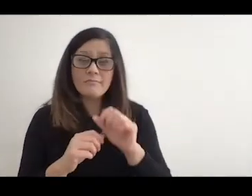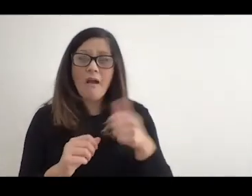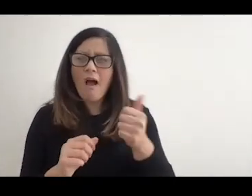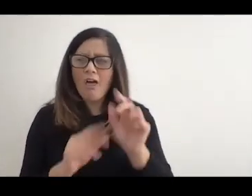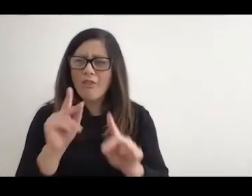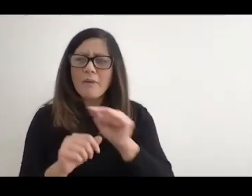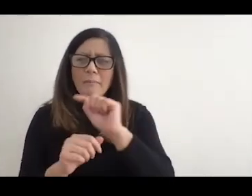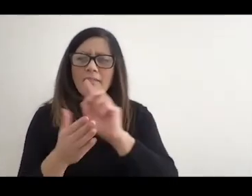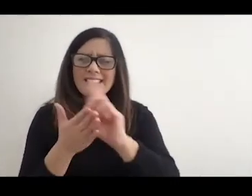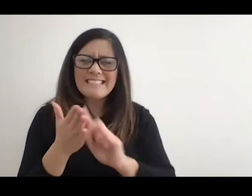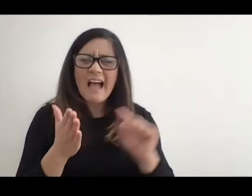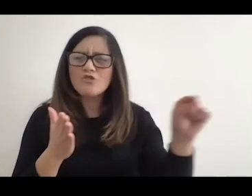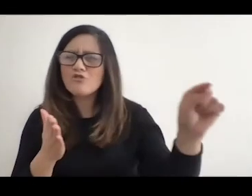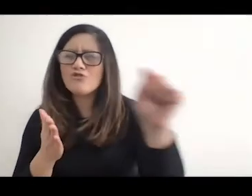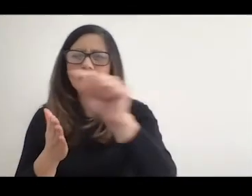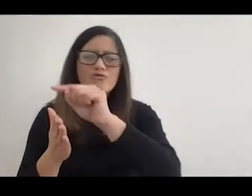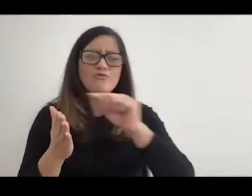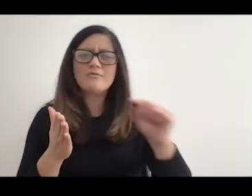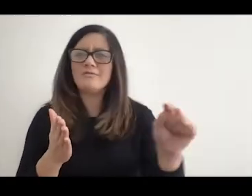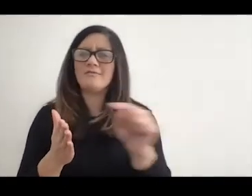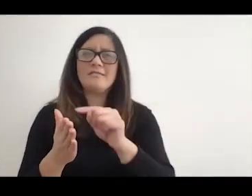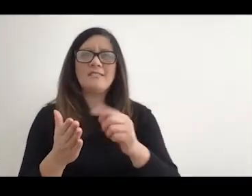AG Apparel was doing back in the day when